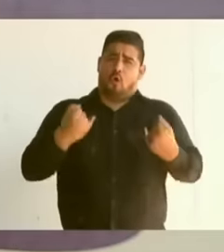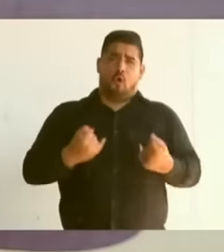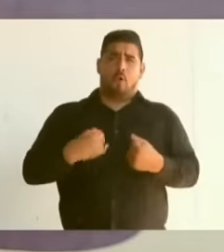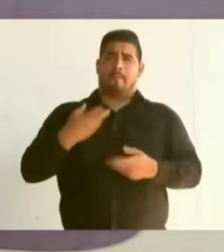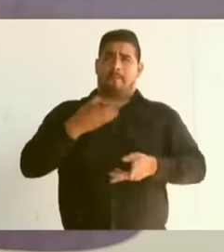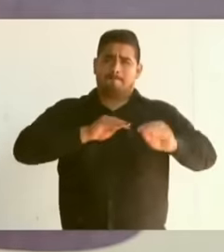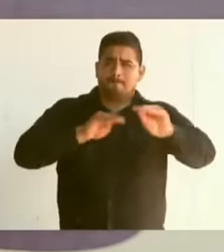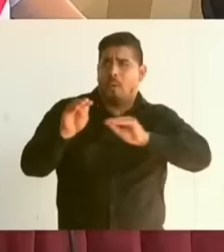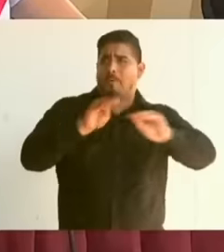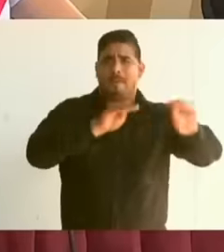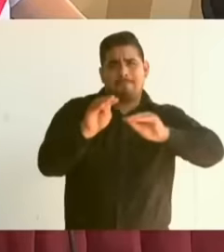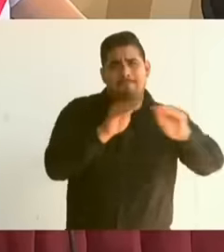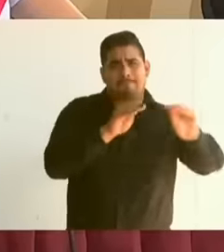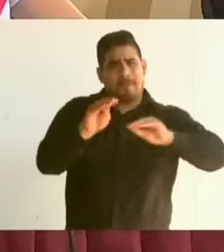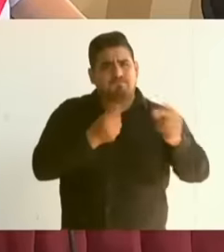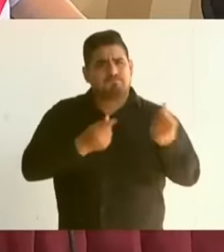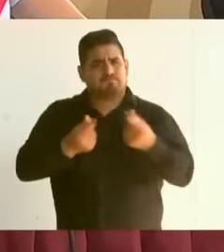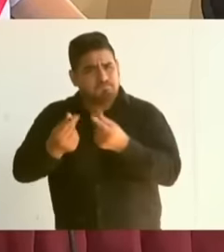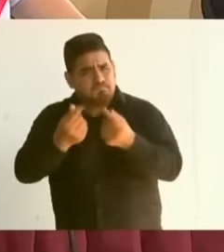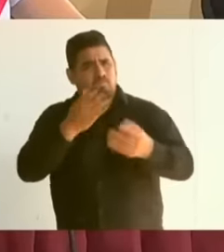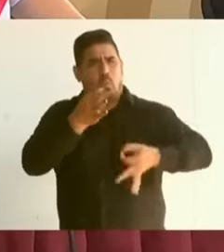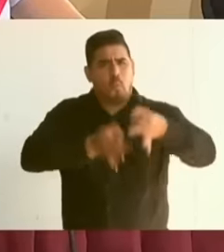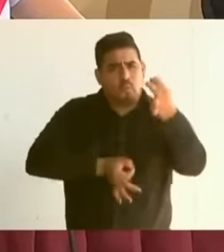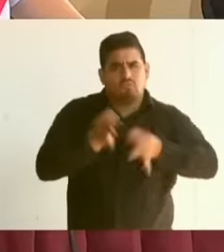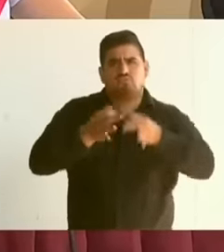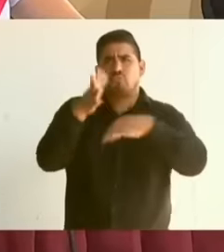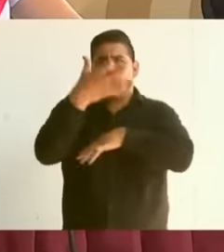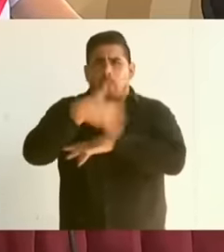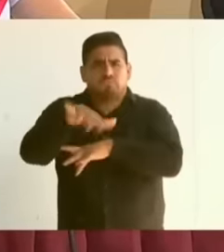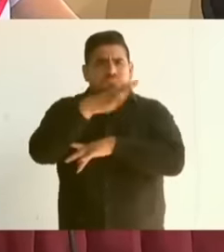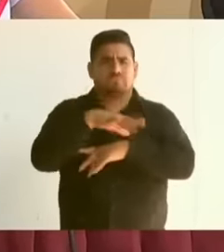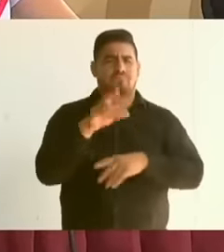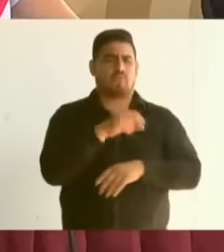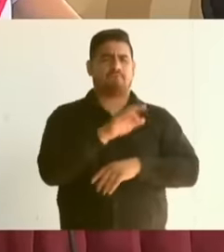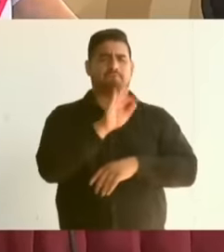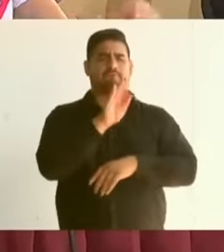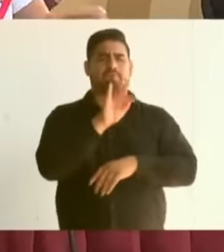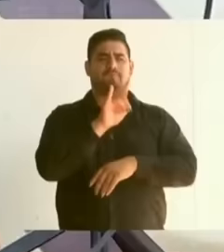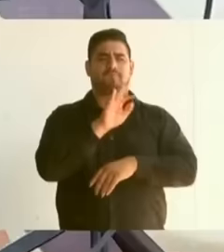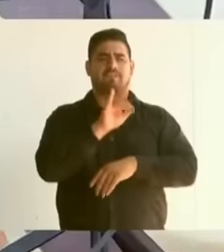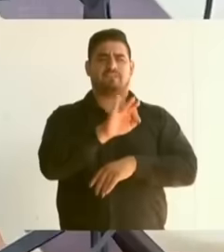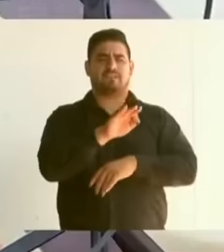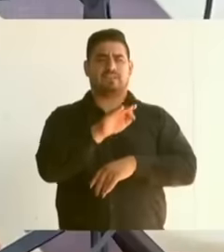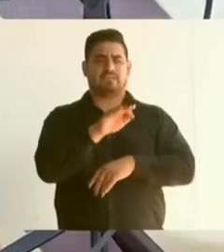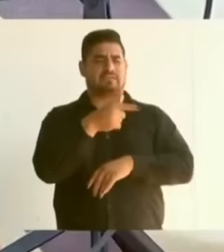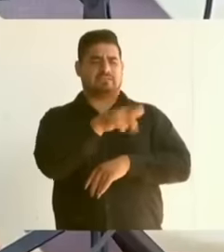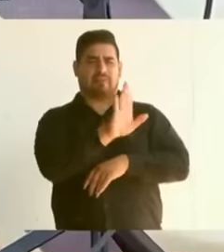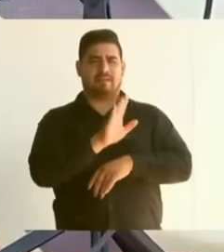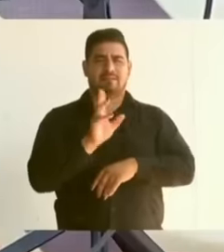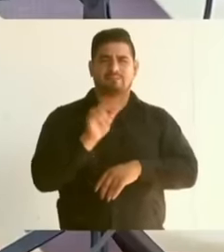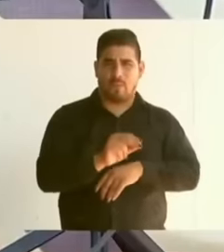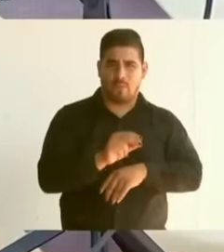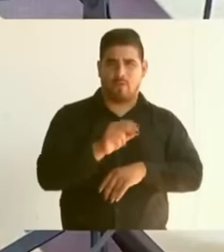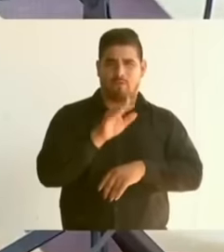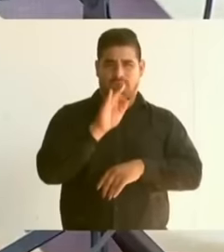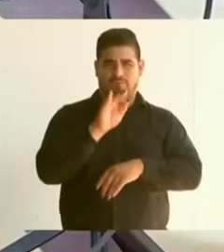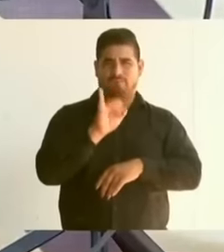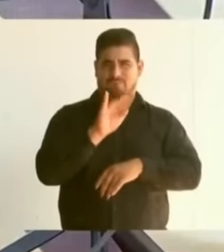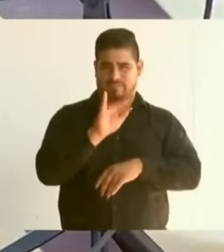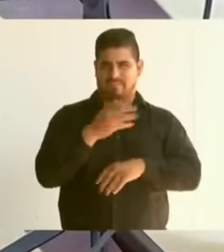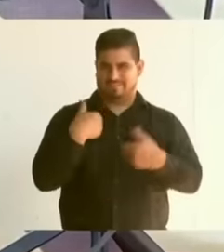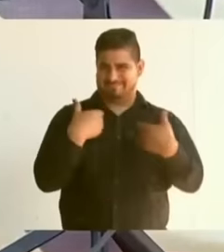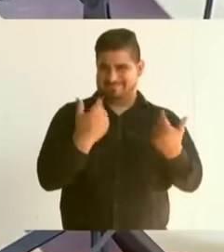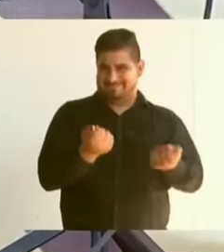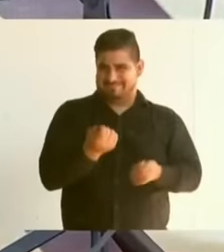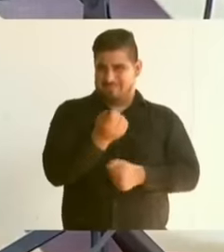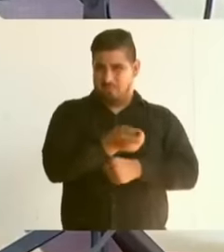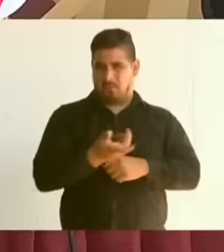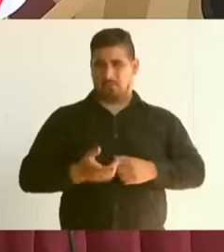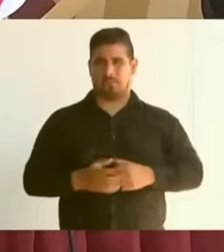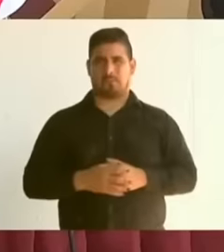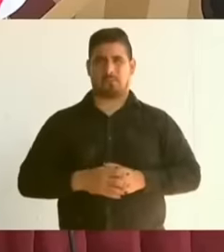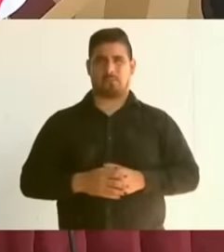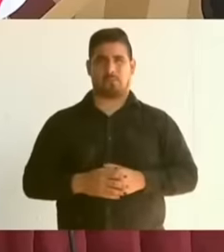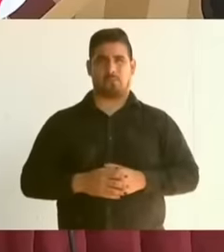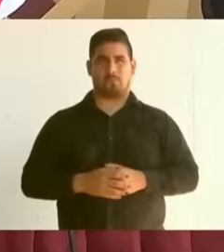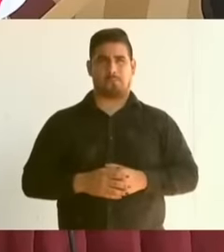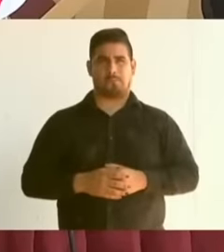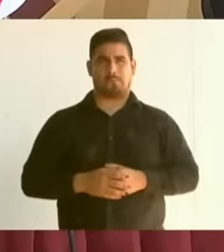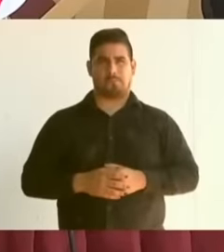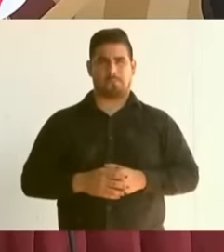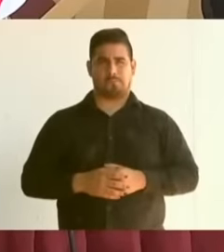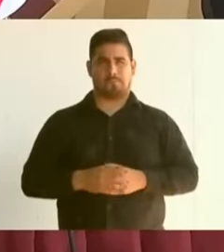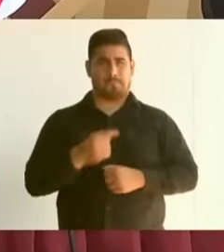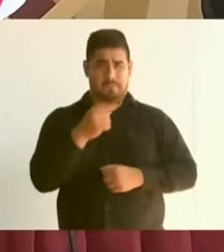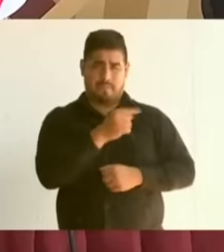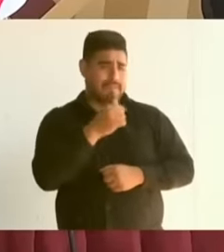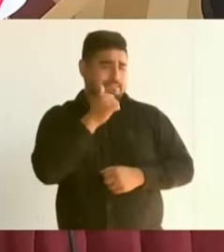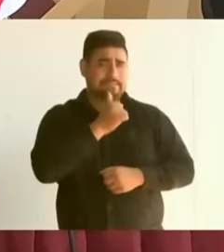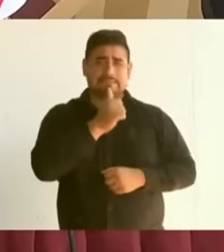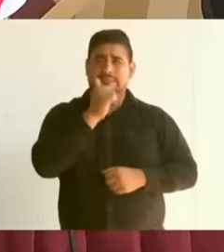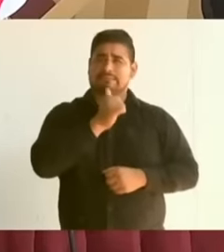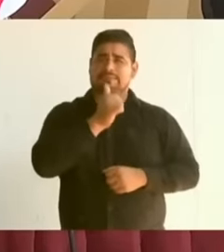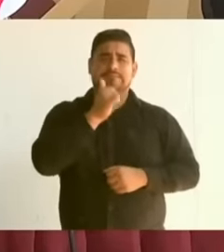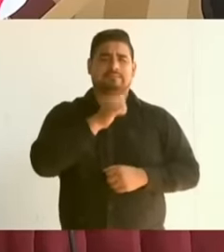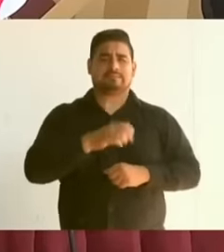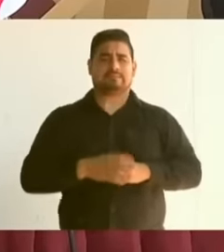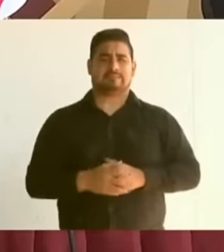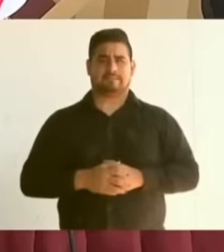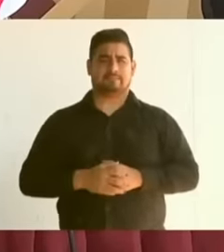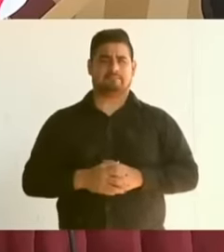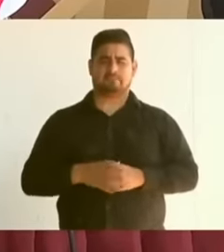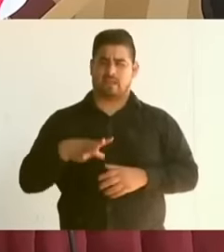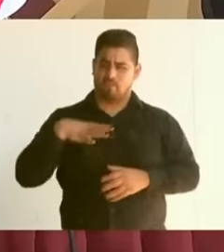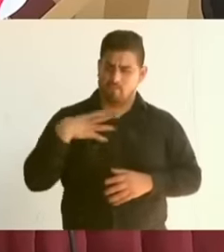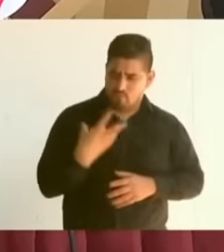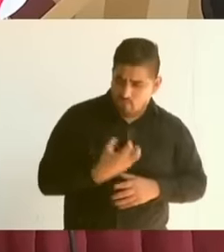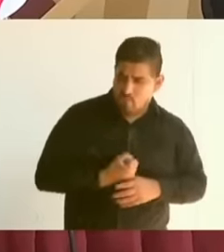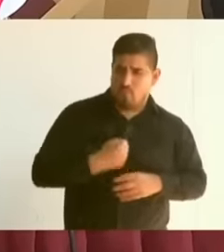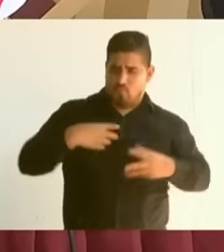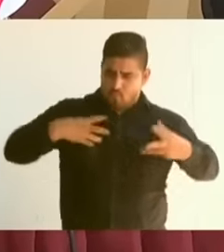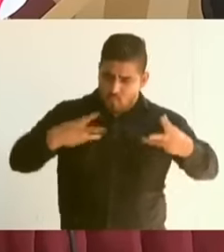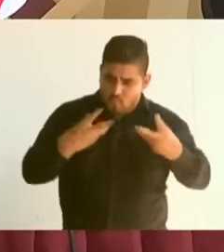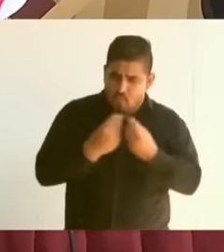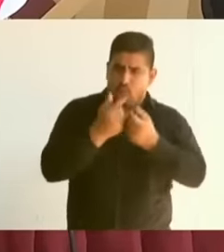justice since she was young, is not Fifi, so you can understand the truth, she has always fought for the poor,